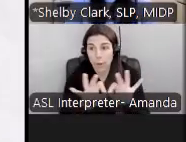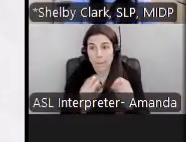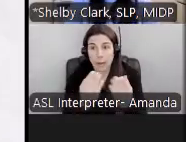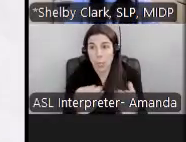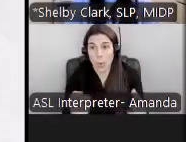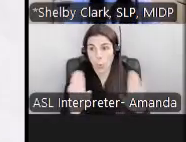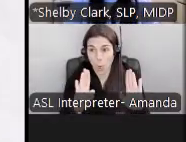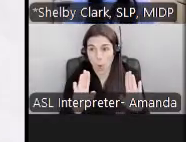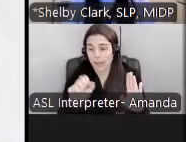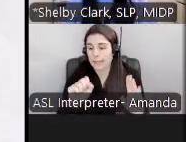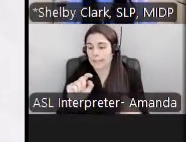being built.